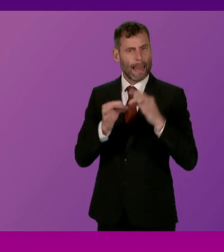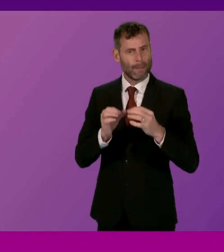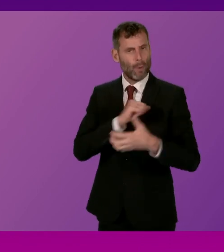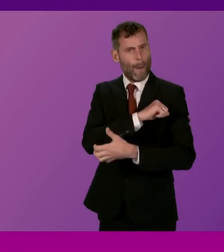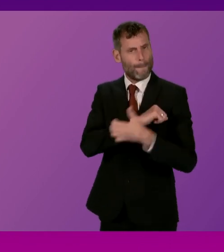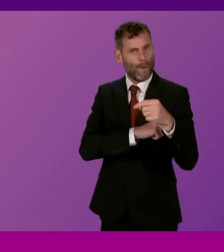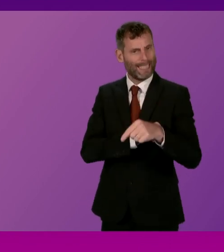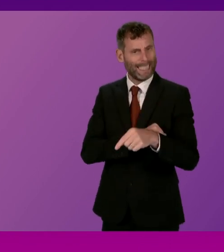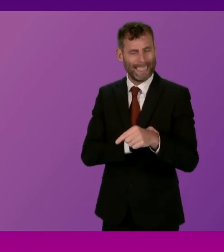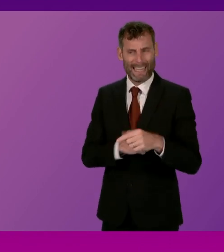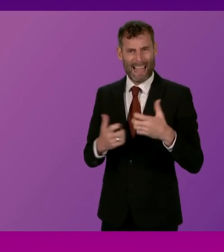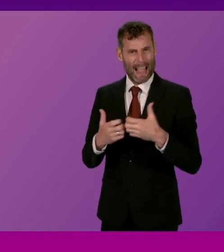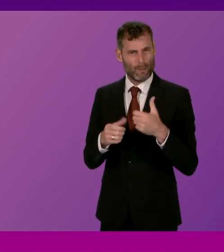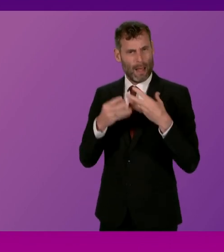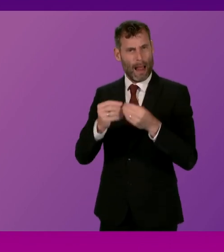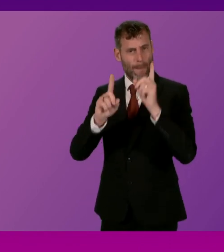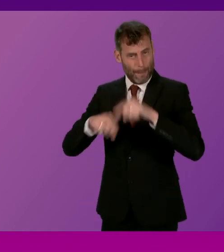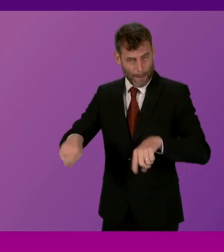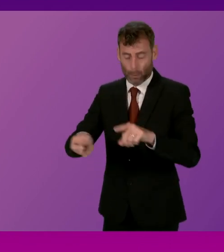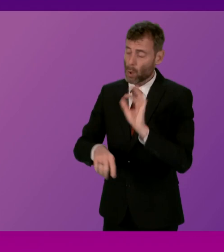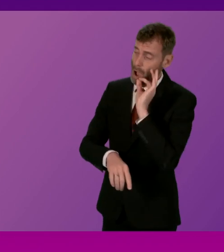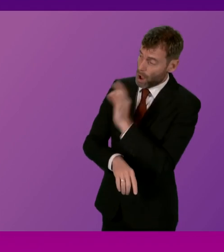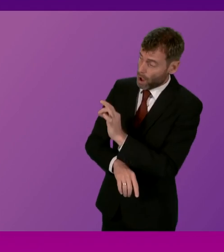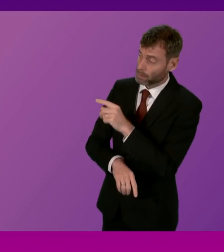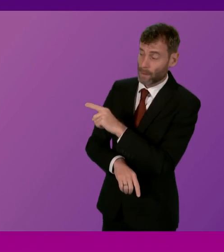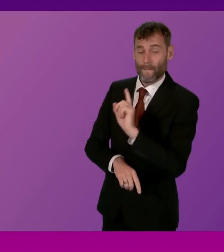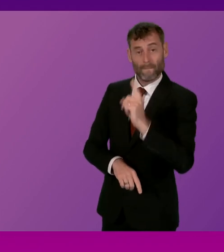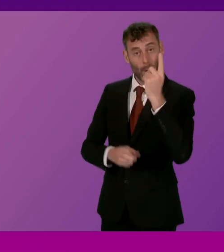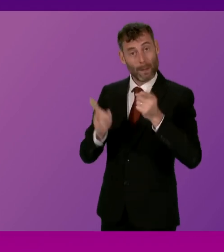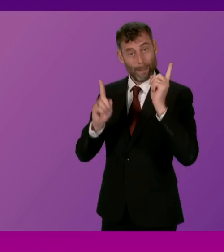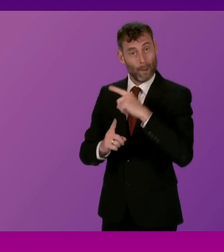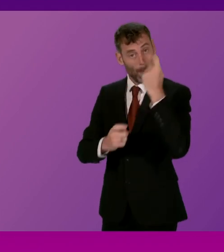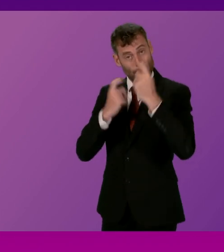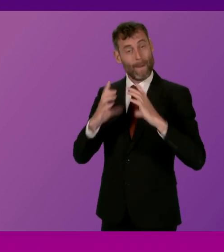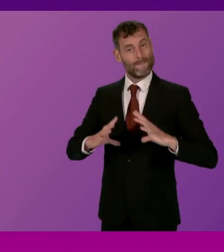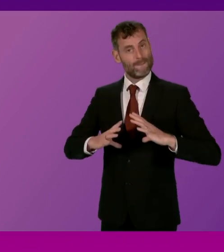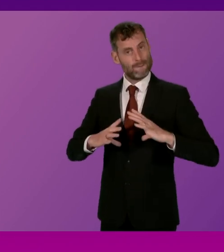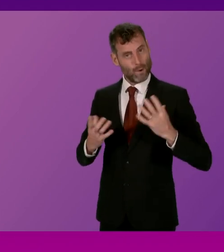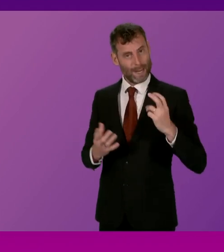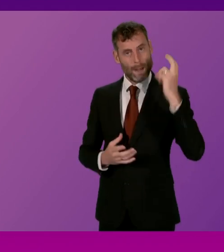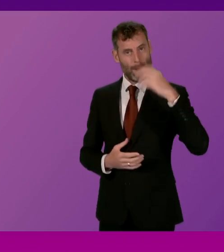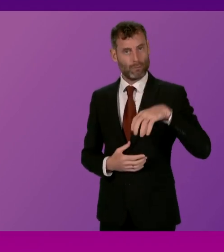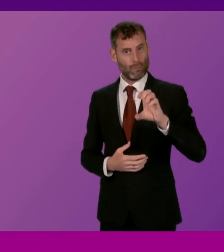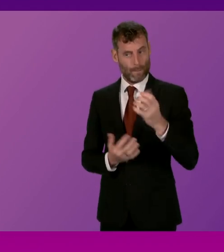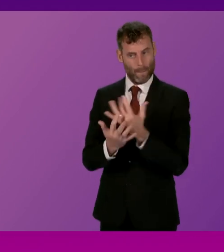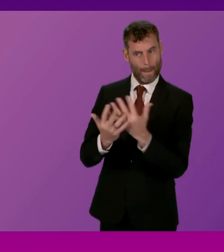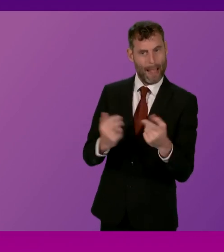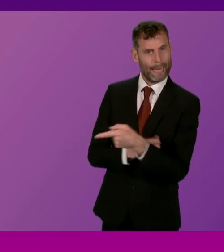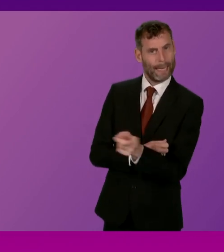to be extended to people who are seeking asylum. Will the First Minister confirm that his Government will deliver that?